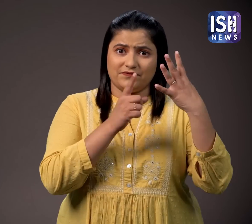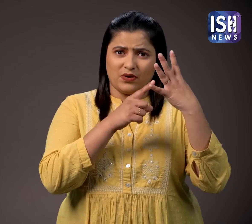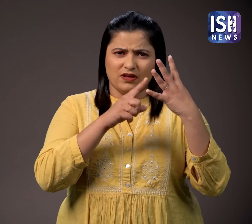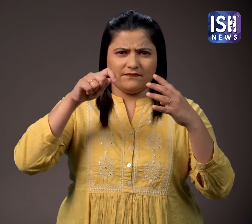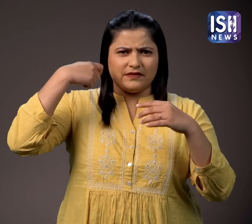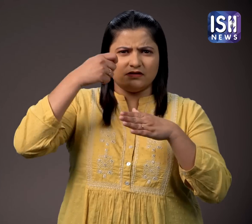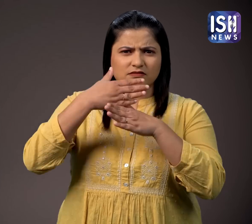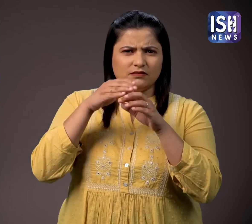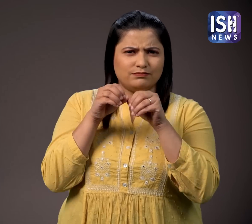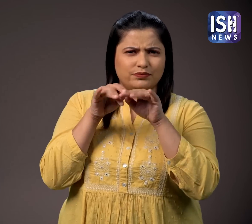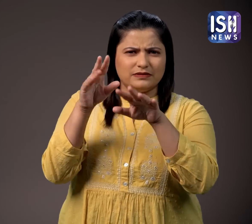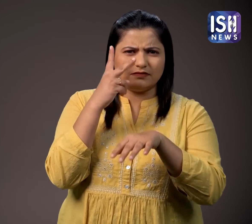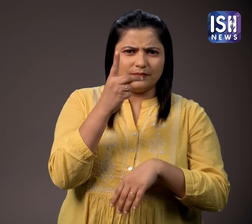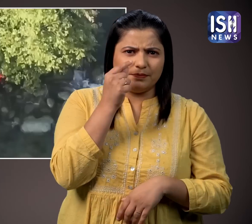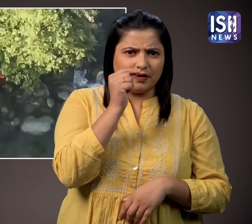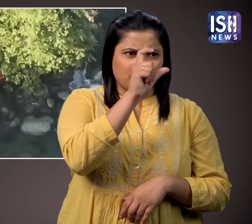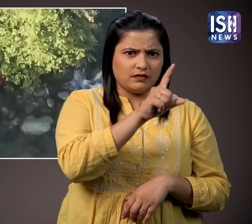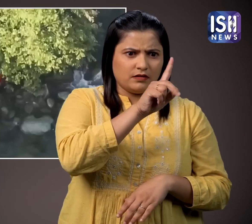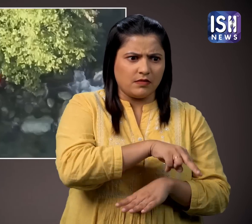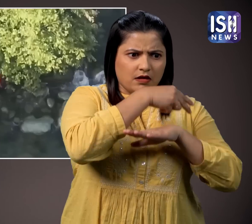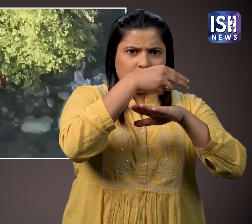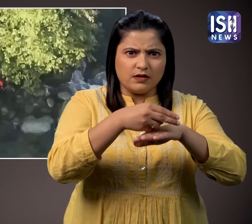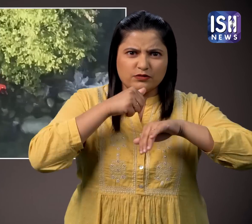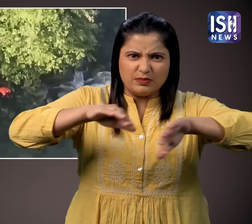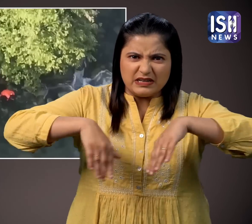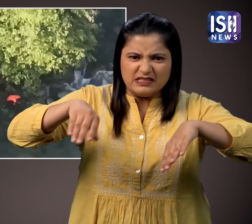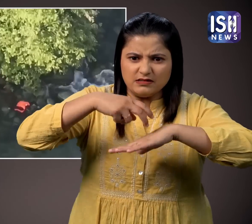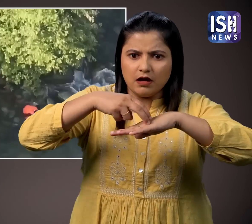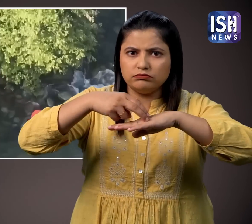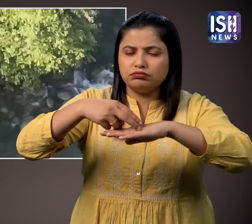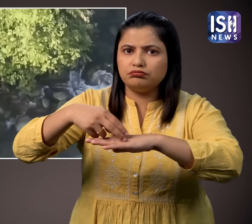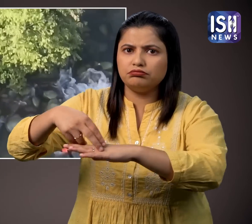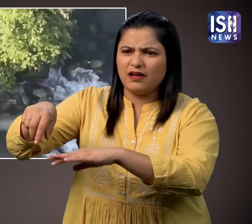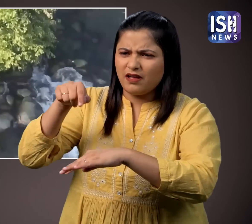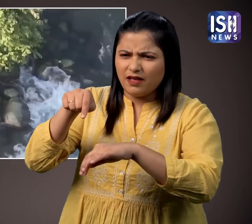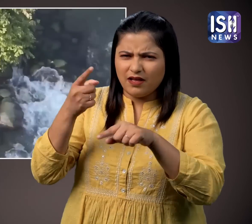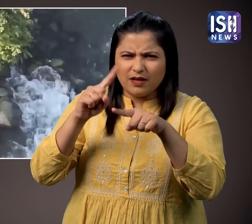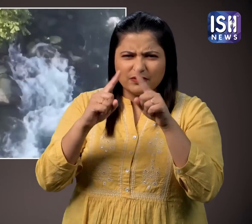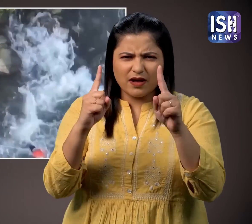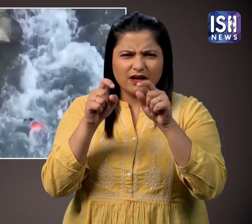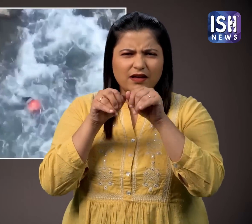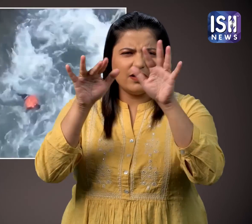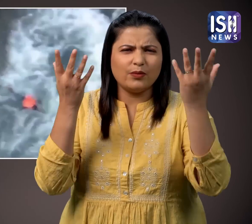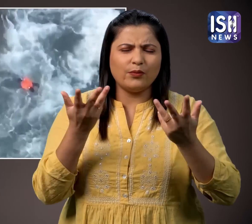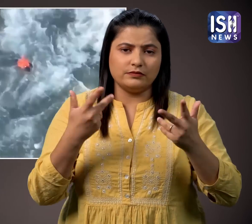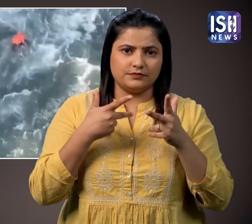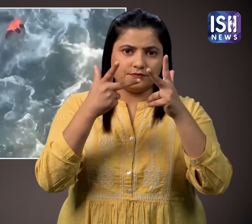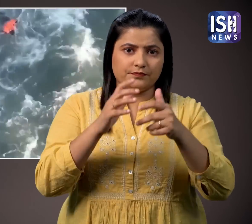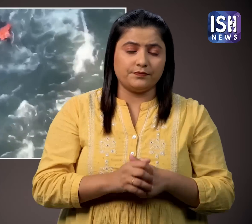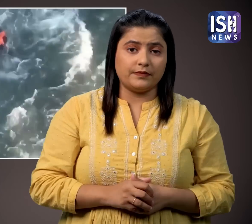A video of a man jumping in a river, trying to swim and eventually drowning, is going viral. Let me tell you what the video is about.